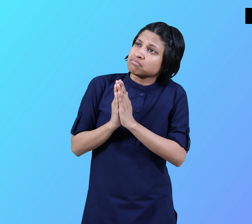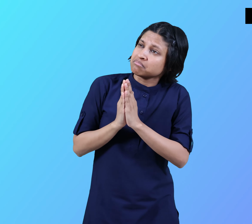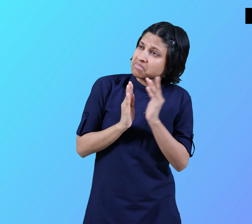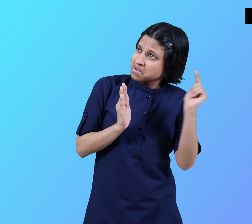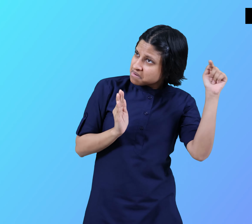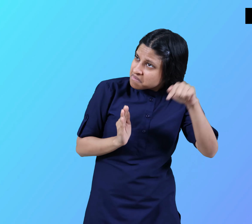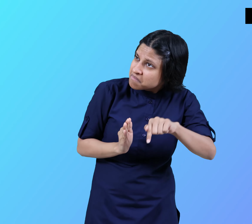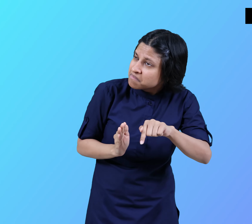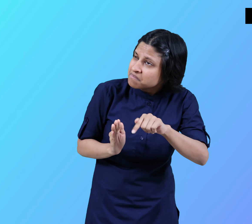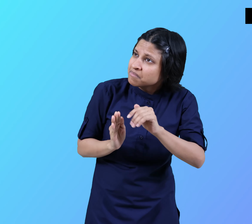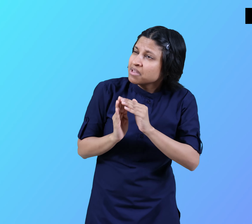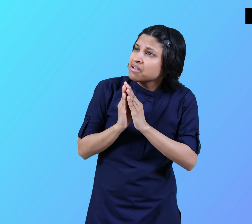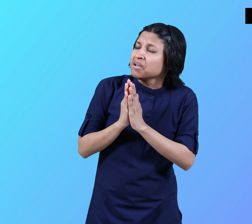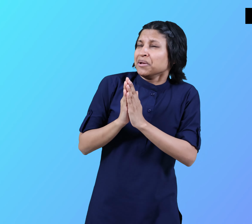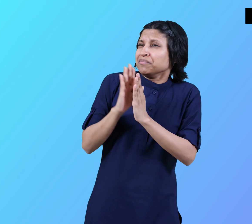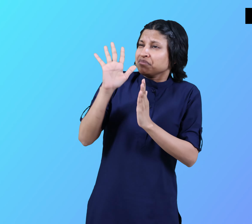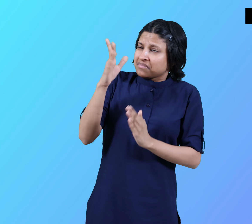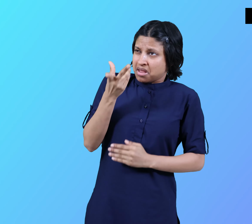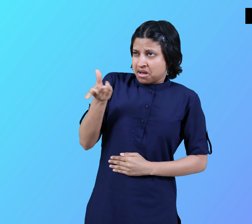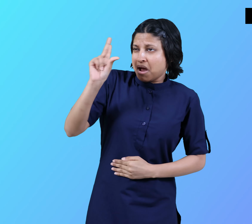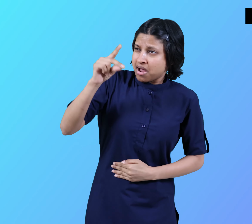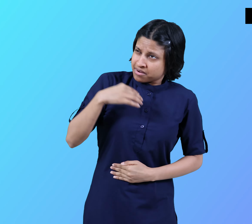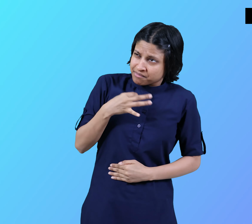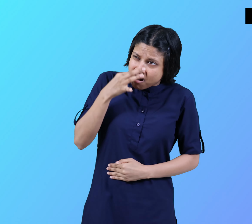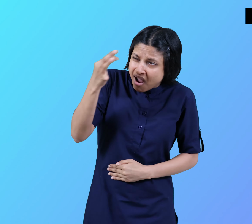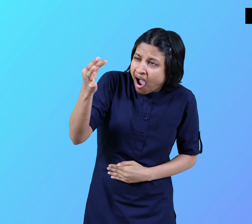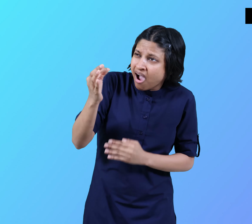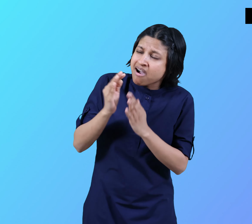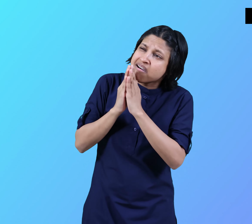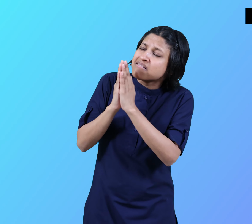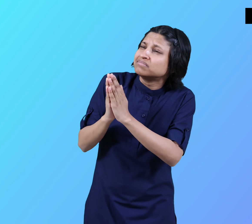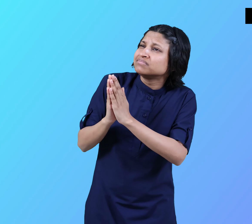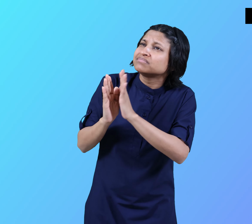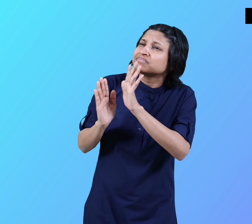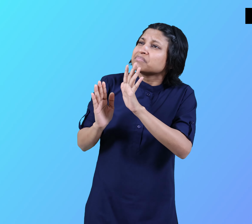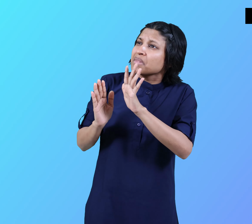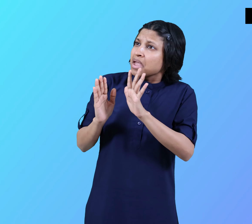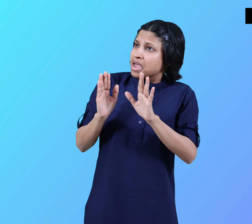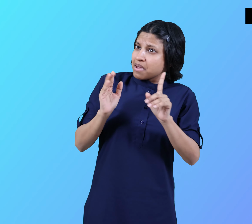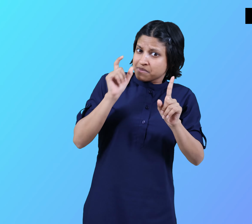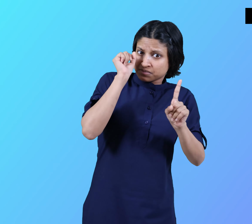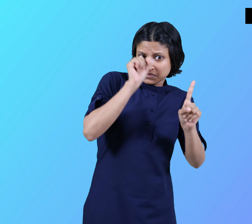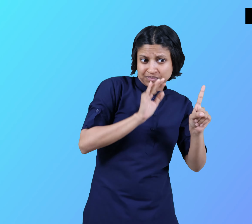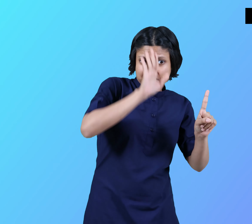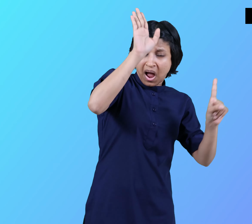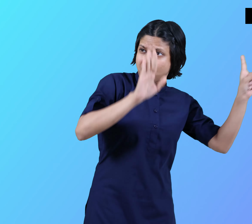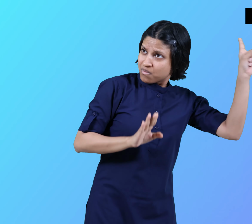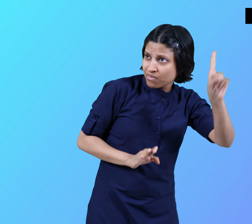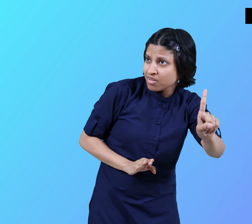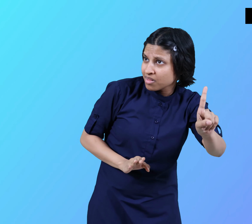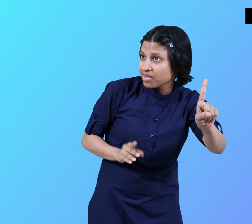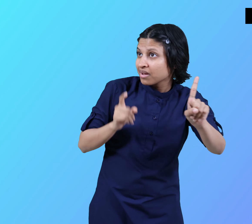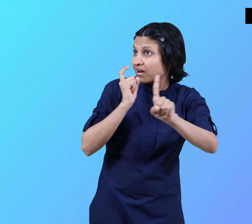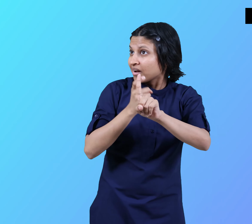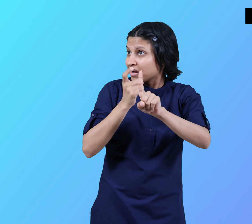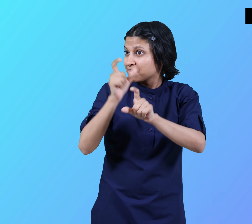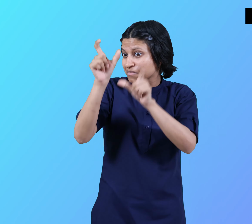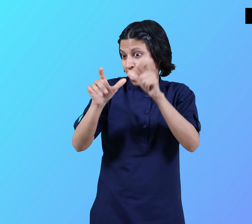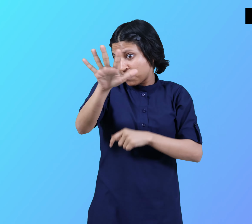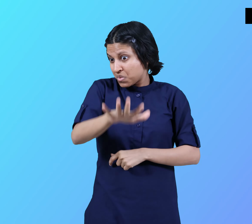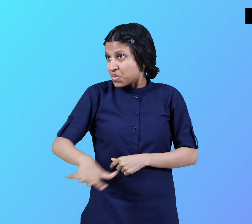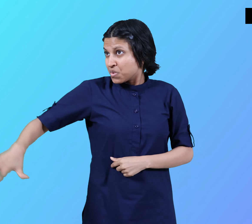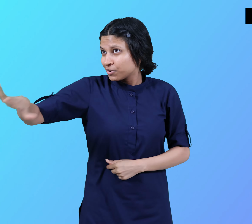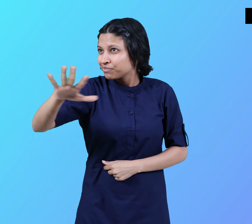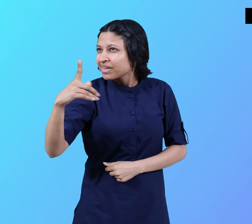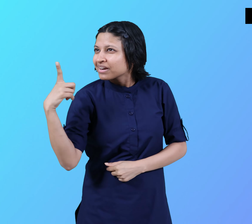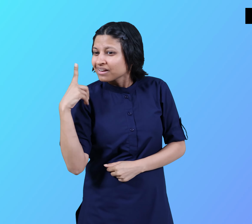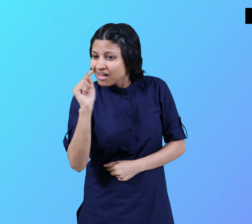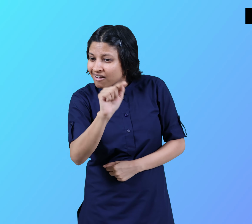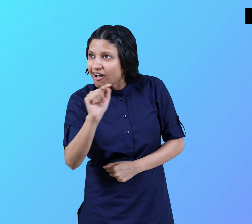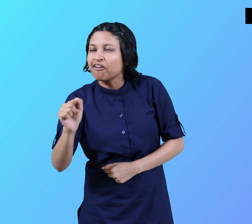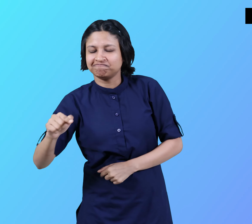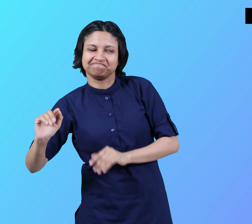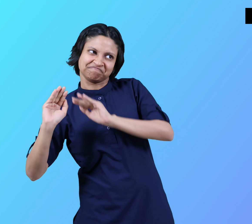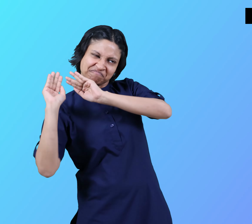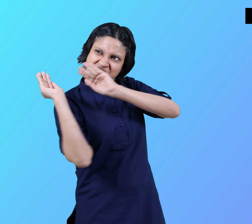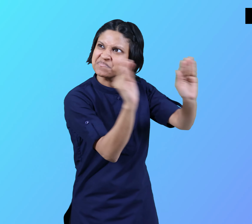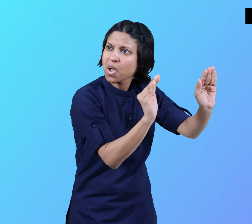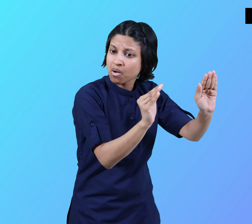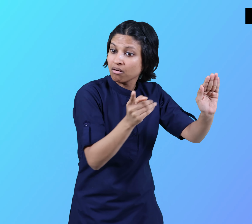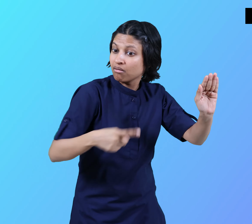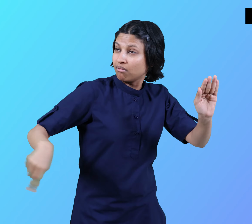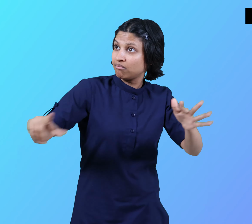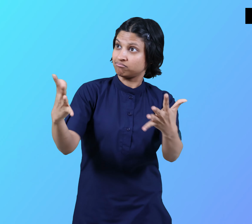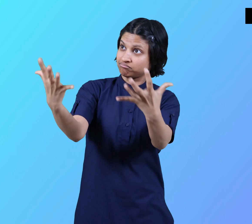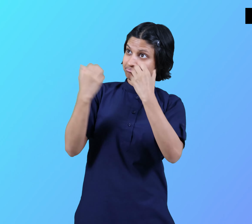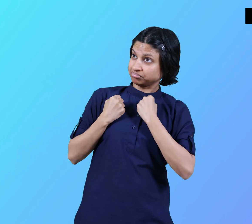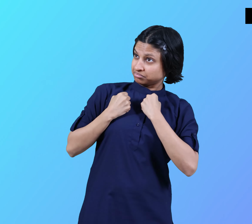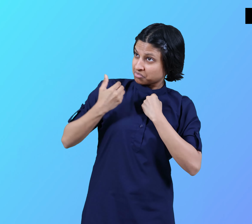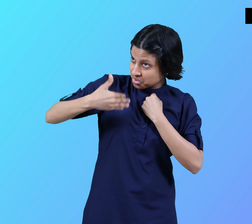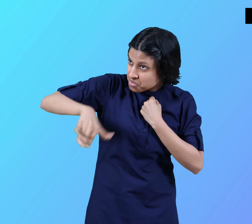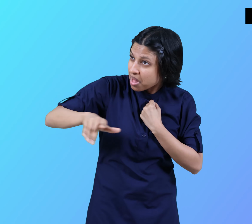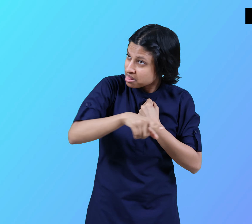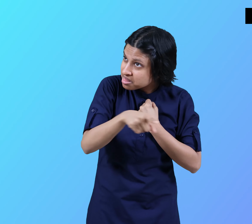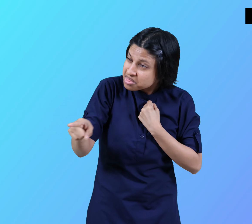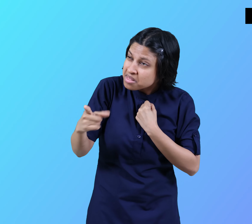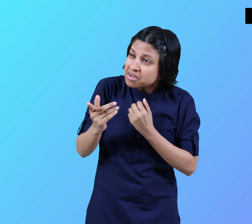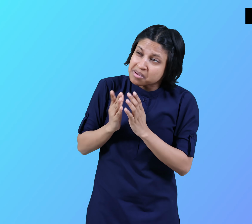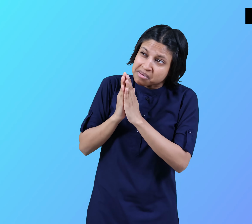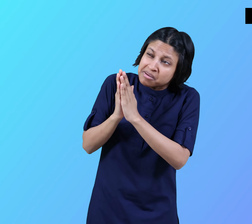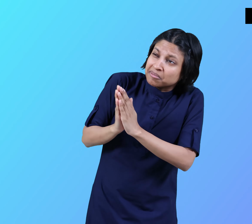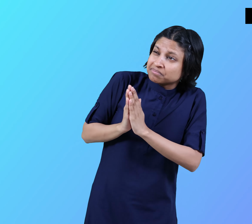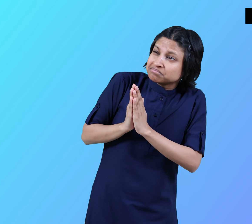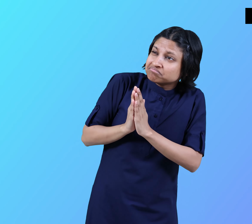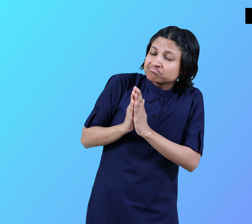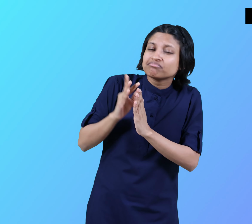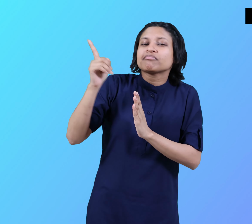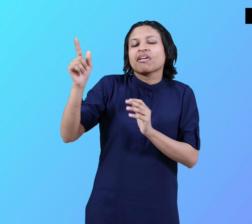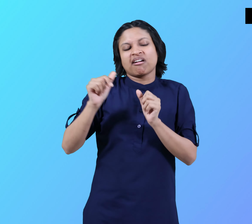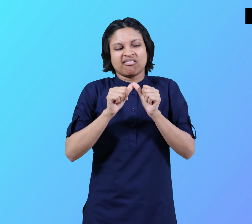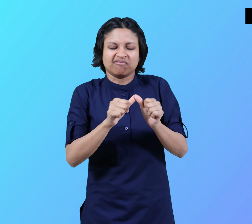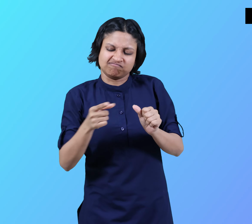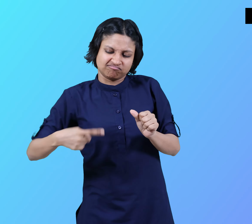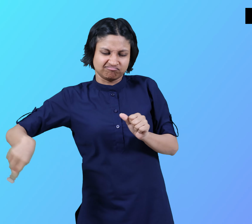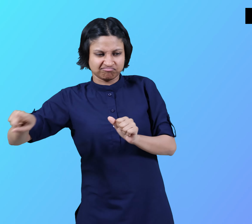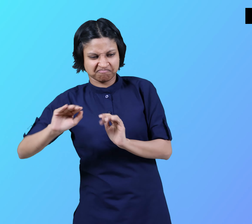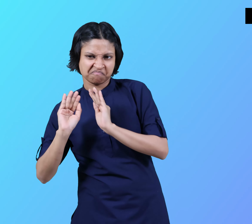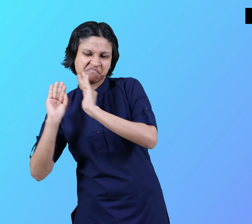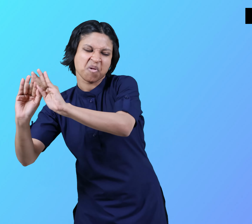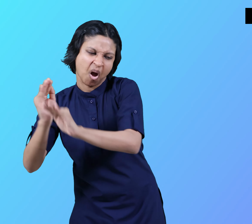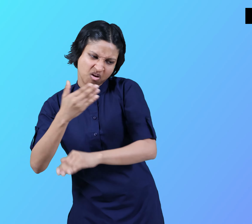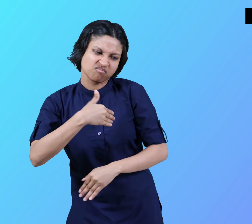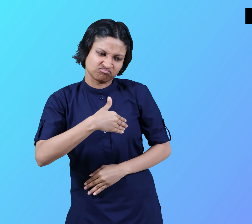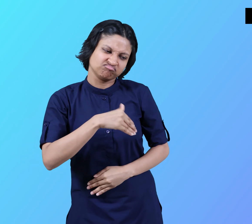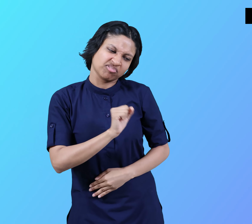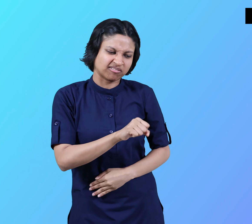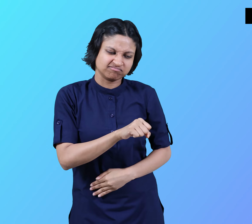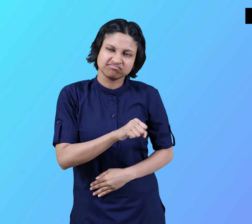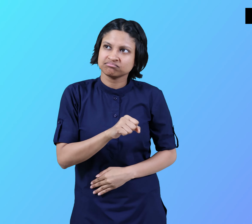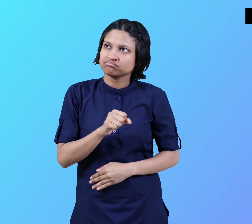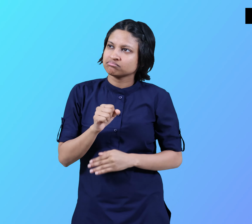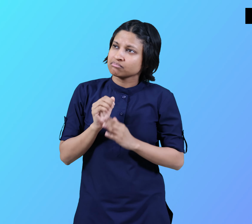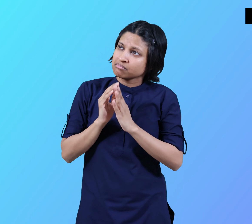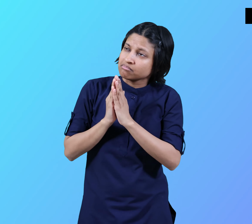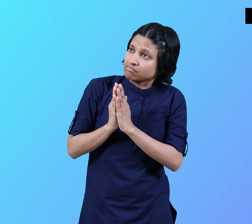Again David asked, “Will the people of Keilah give me and my men to Saul?” The LORD answered, “They will.”